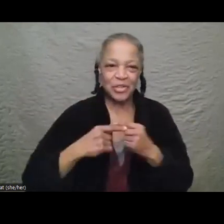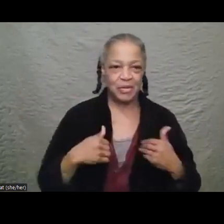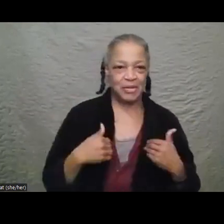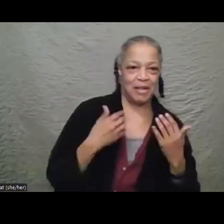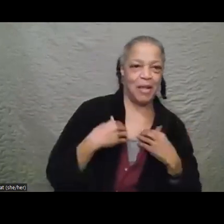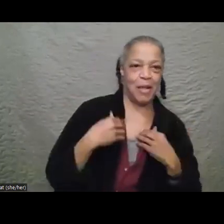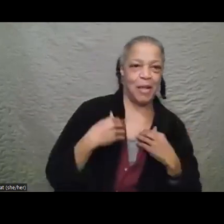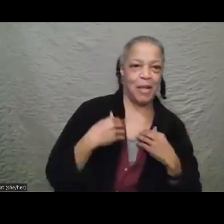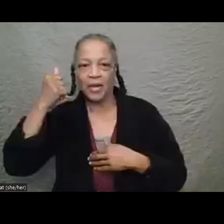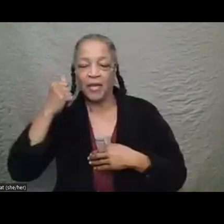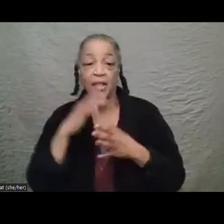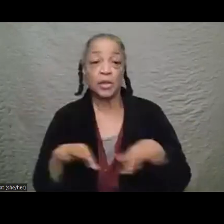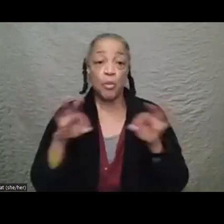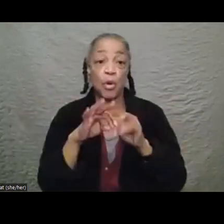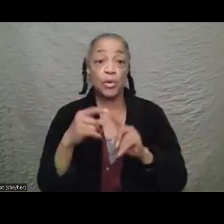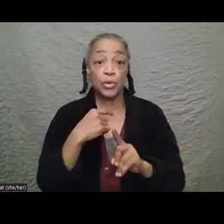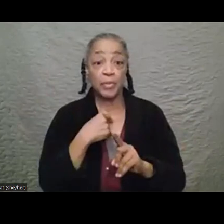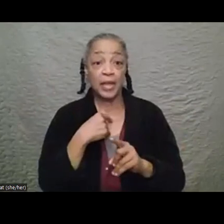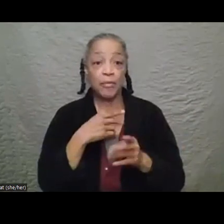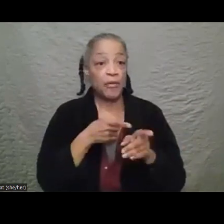professionally and personally.